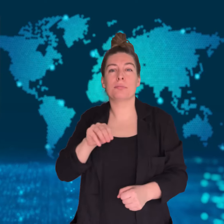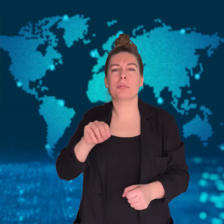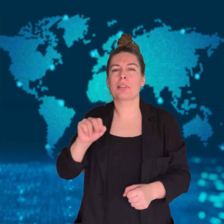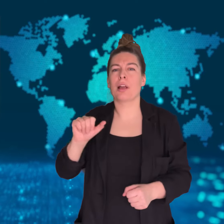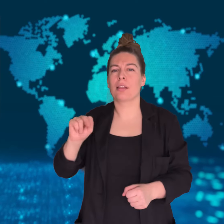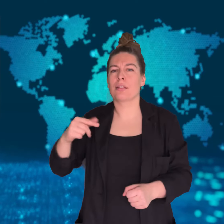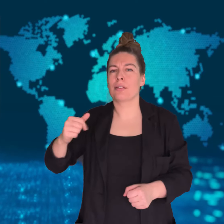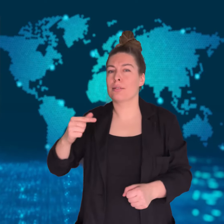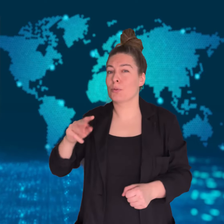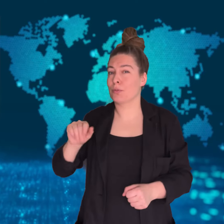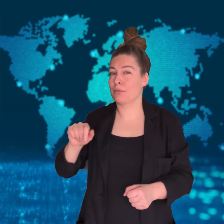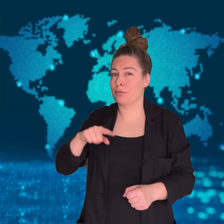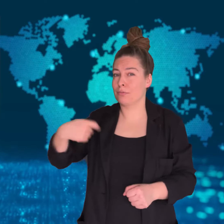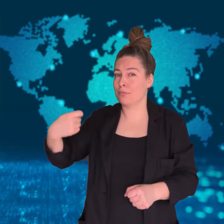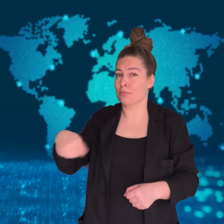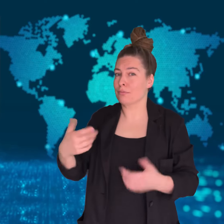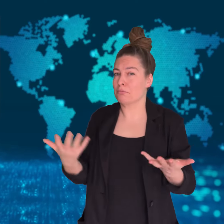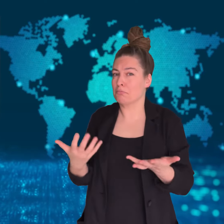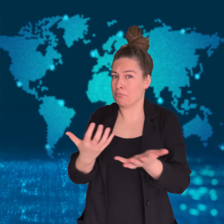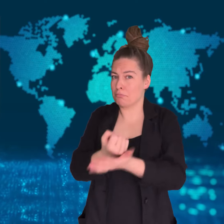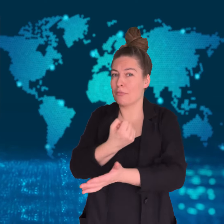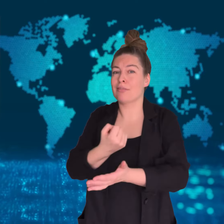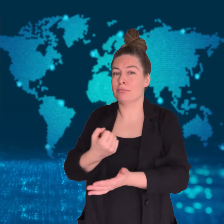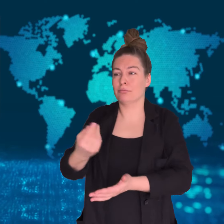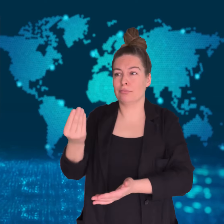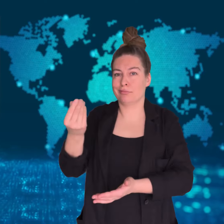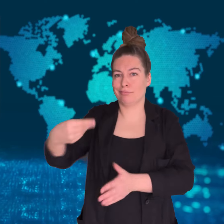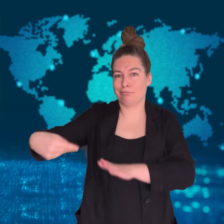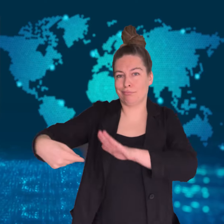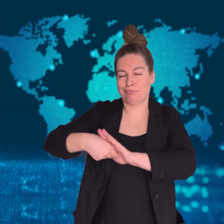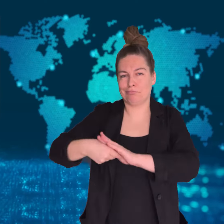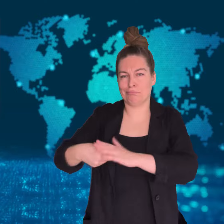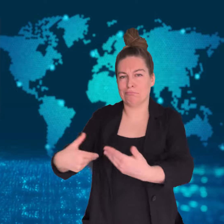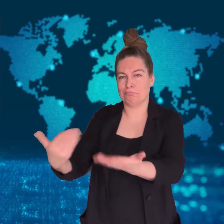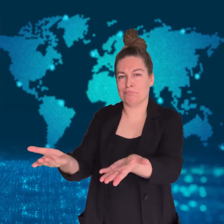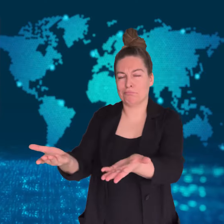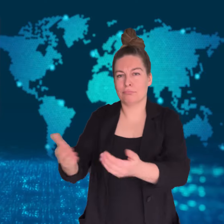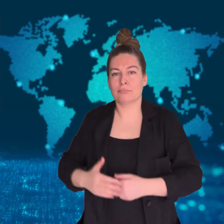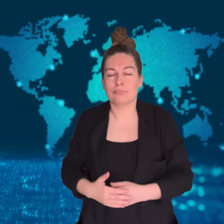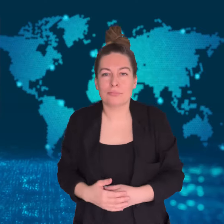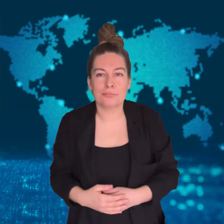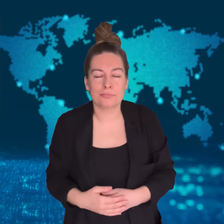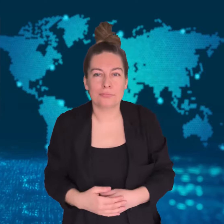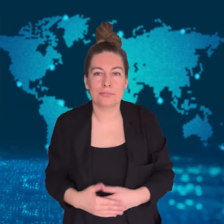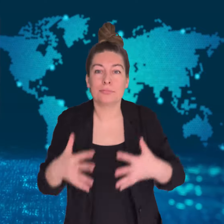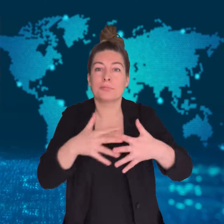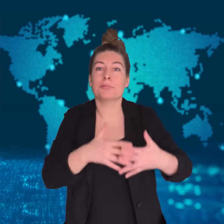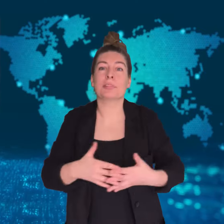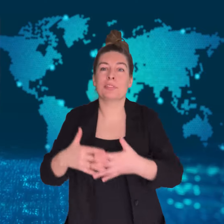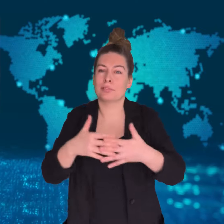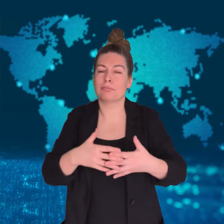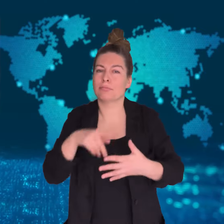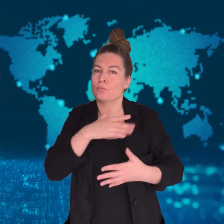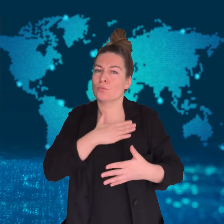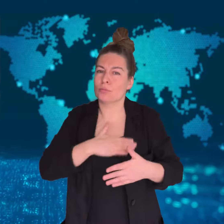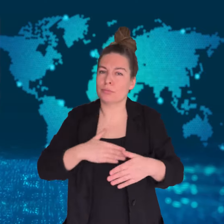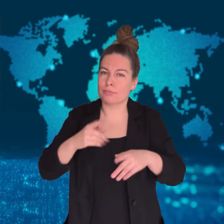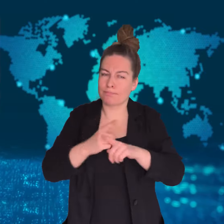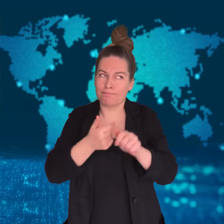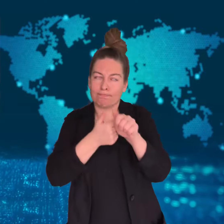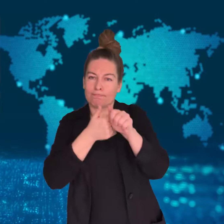Mnangagwa accepted bribes in return for his involvement.